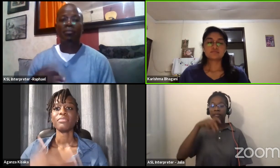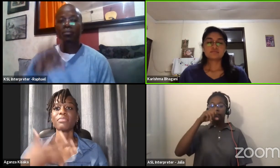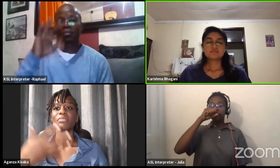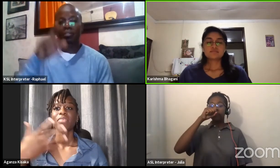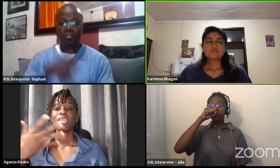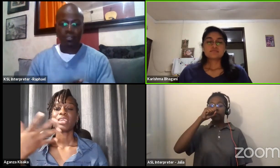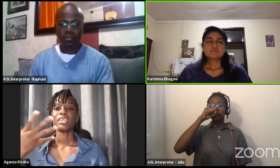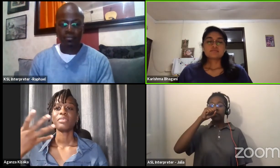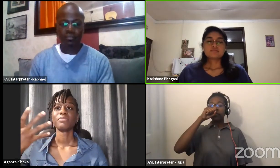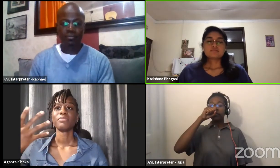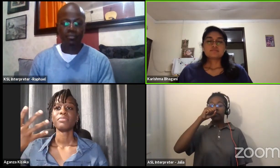Breath in